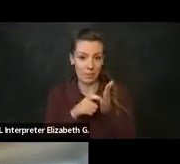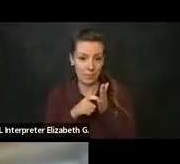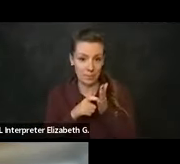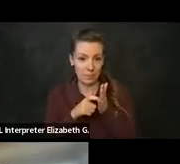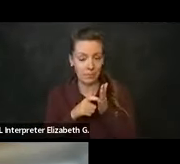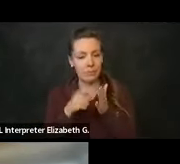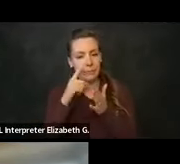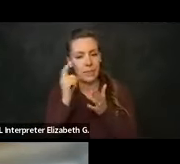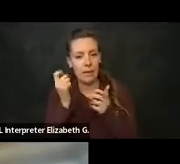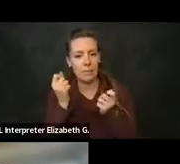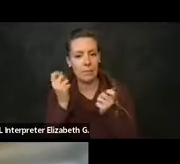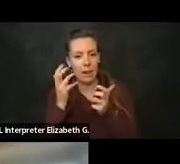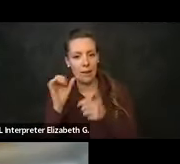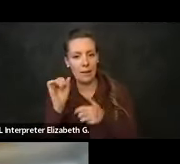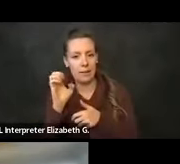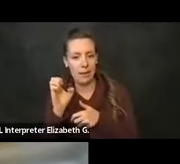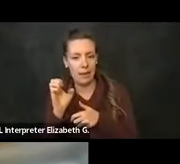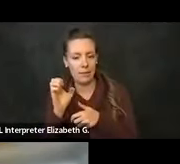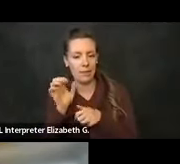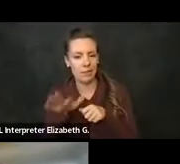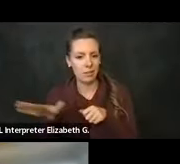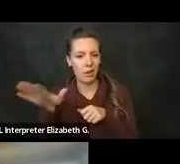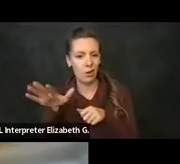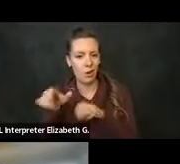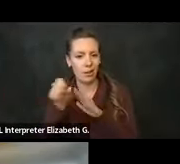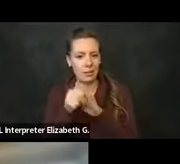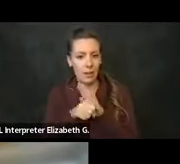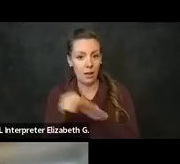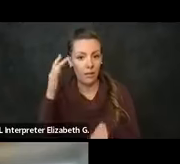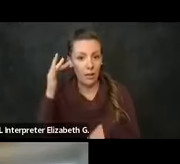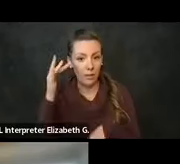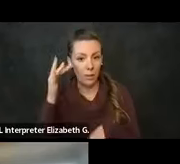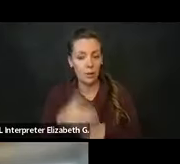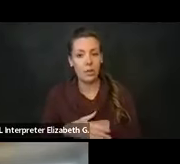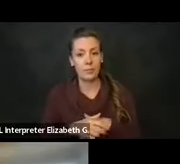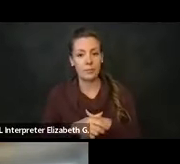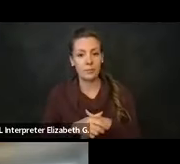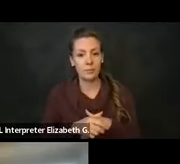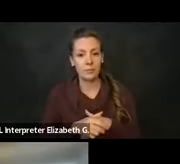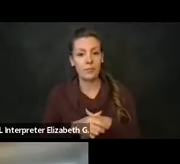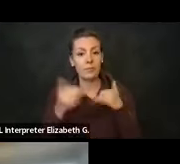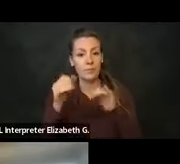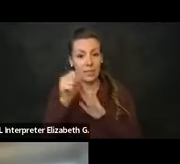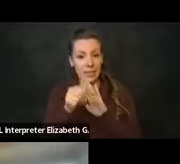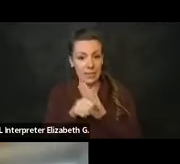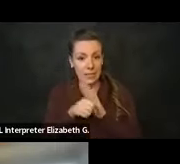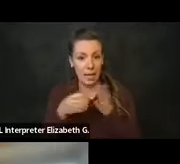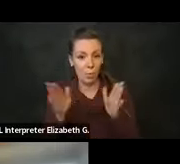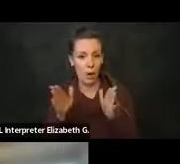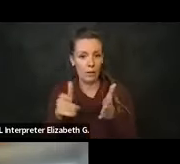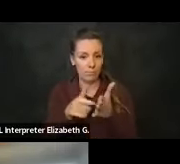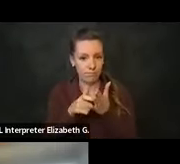number of COVID cases across the state of California. This statewide mandate took effect today